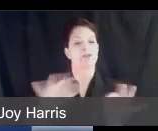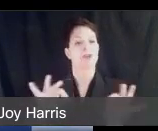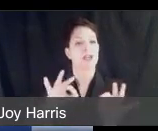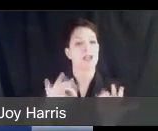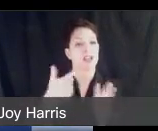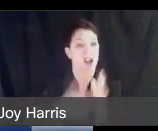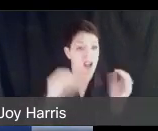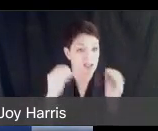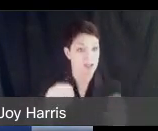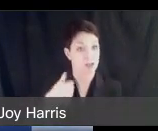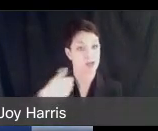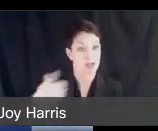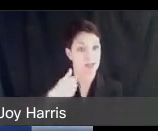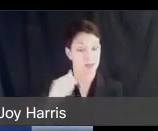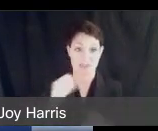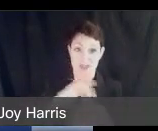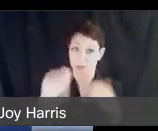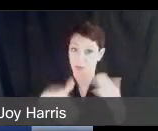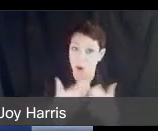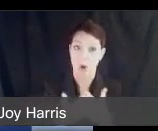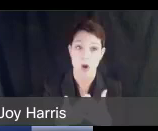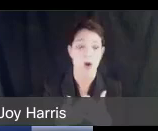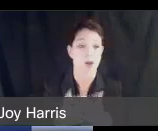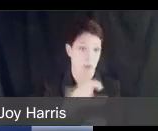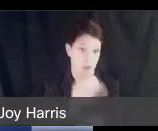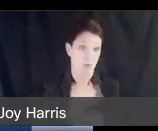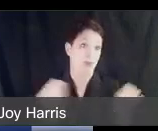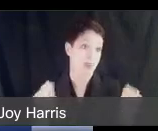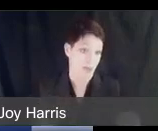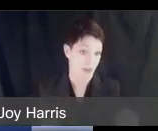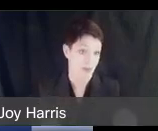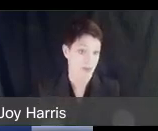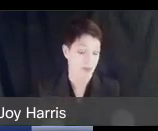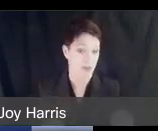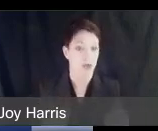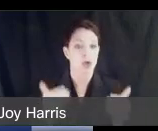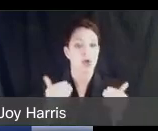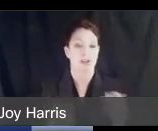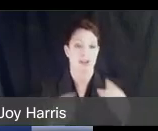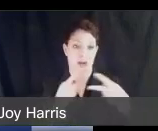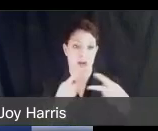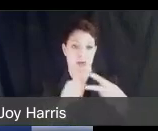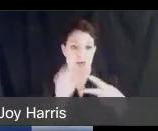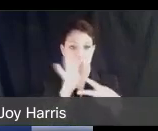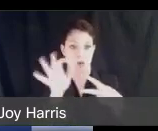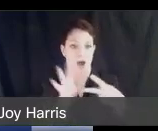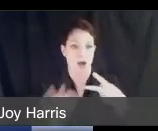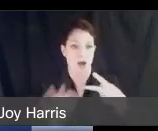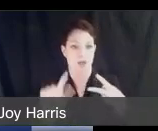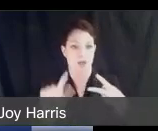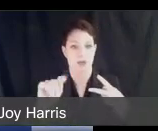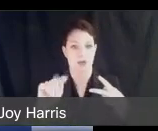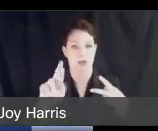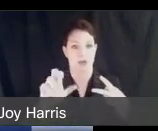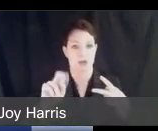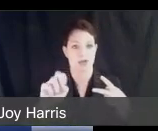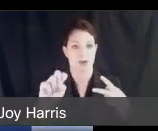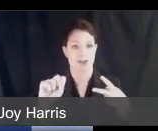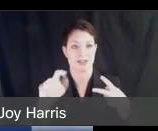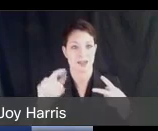to all vaccine appointments. There are currently two options through Transnet and SEPTA for anyone